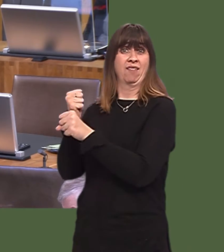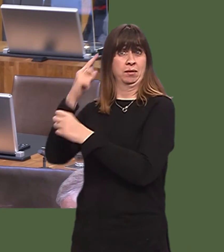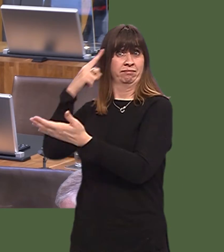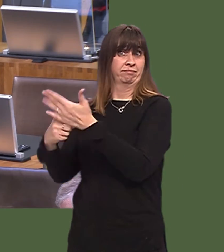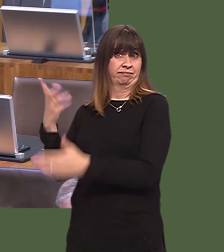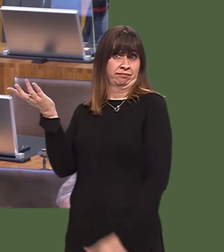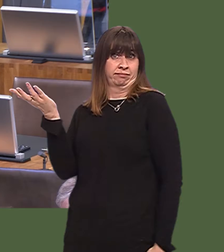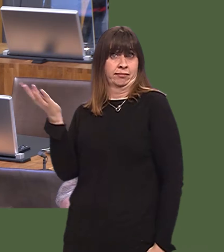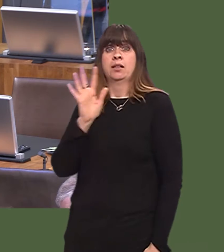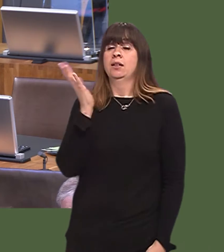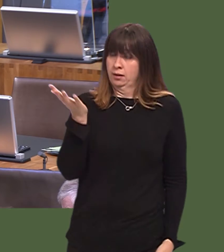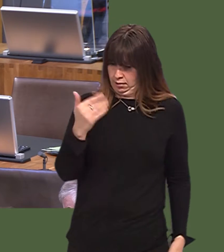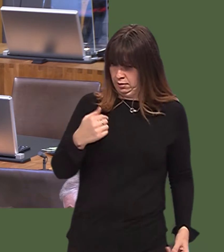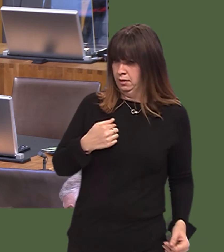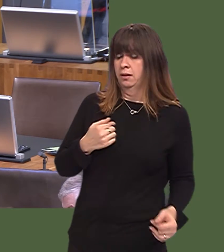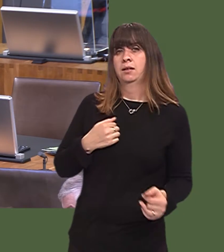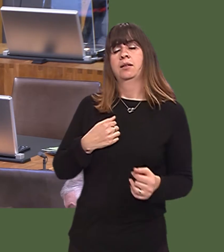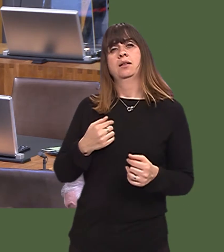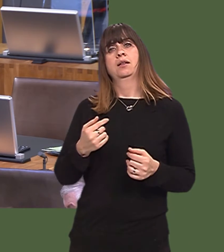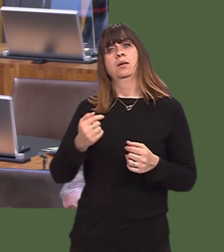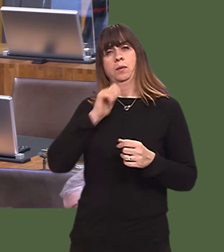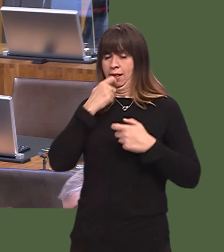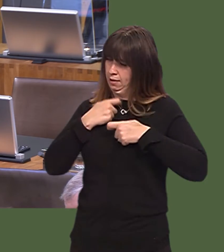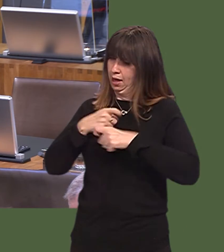But he asks would we reinforce our previous positionówe will continue to do that.